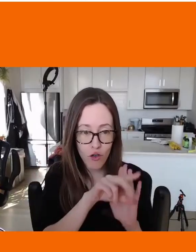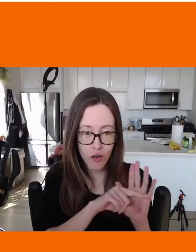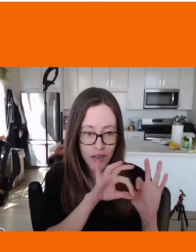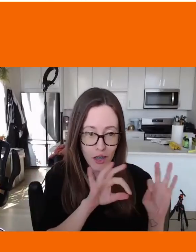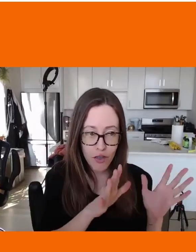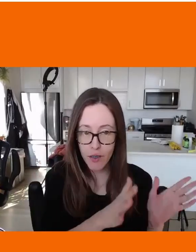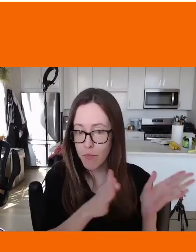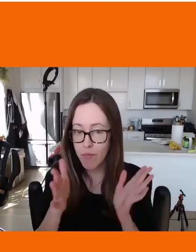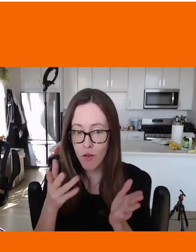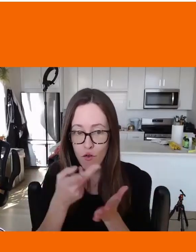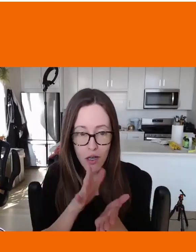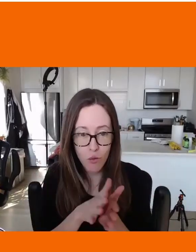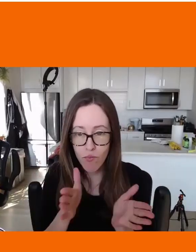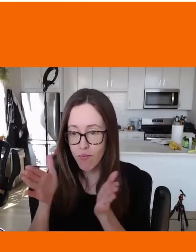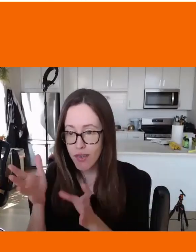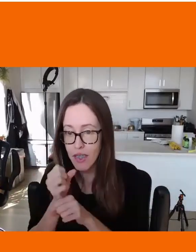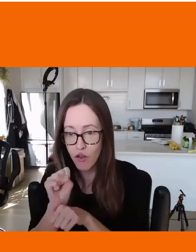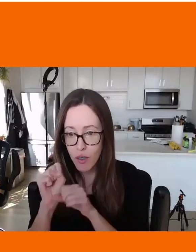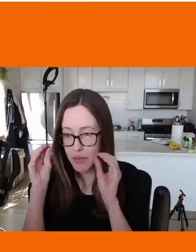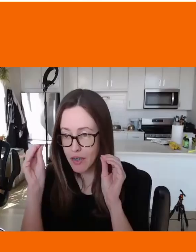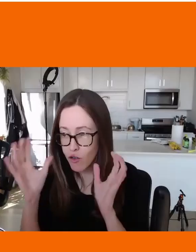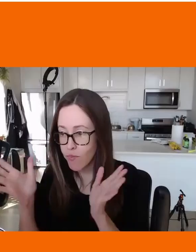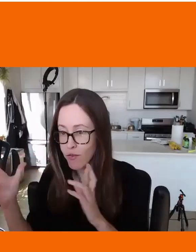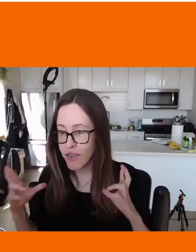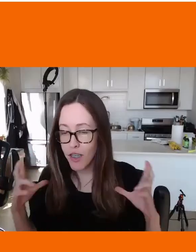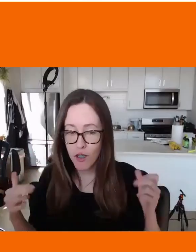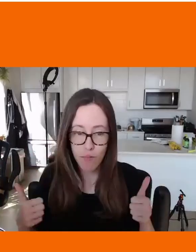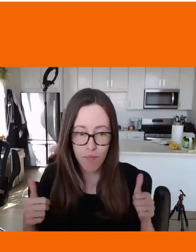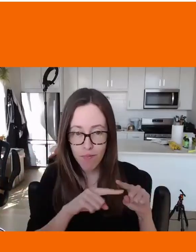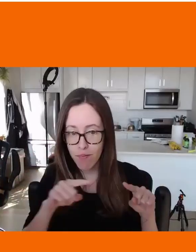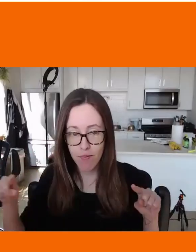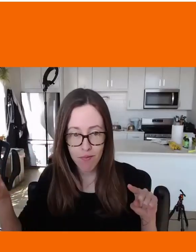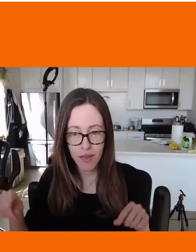I start with my undergraduate degree, go to grad school, get a job, teach, and then retire.